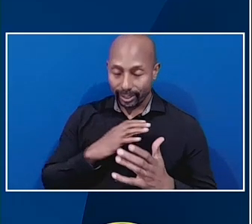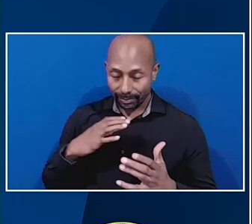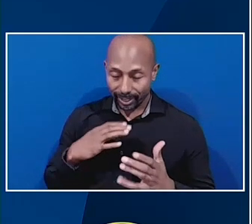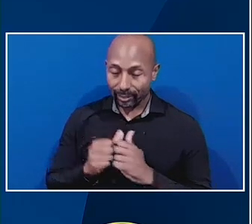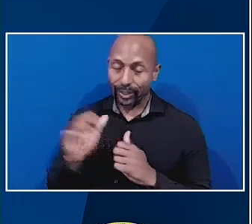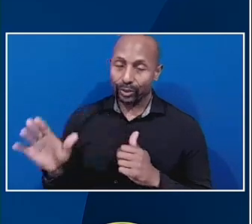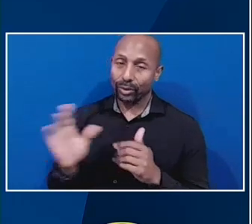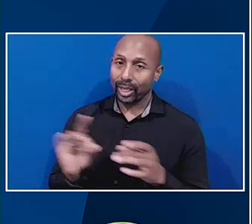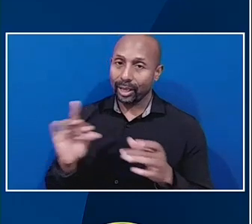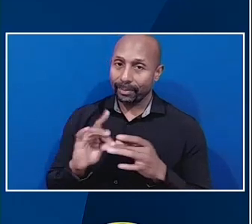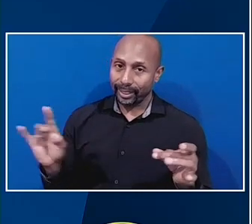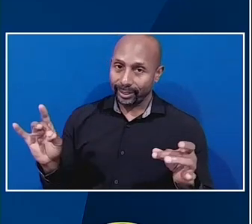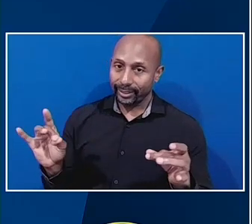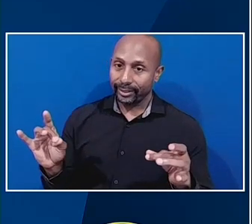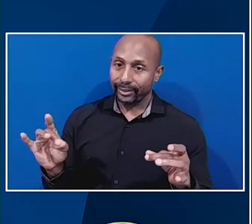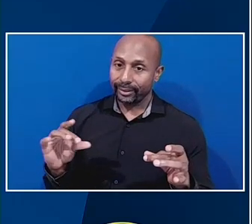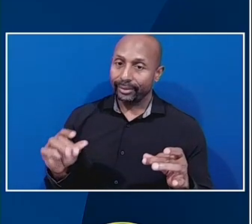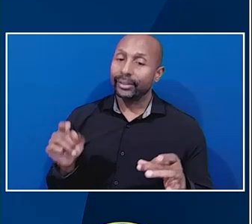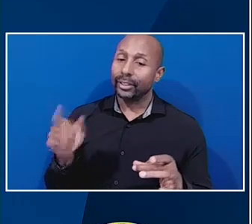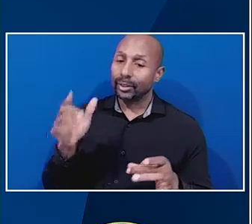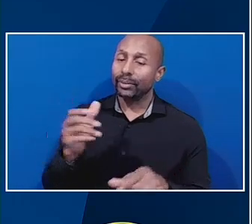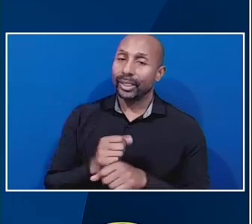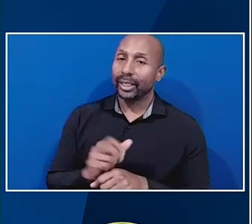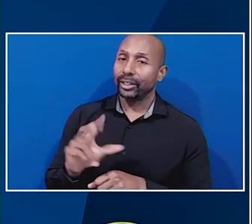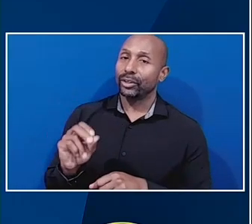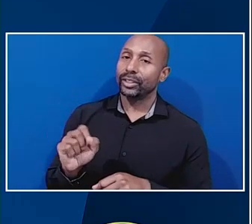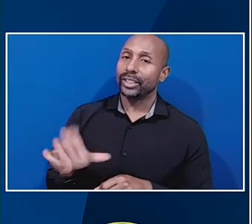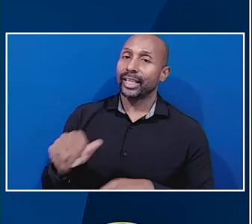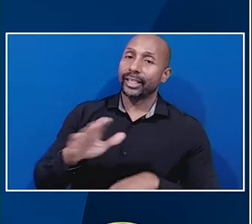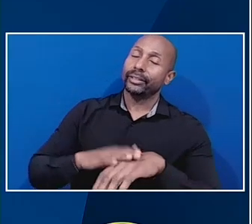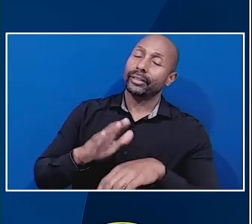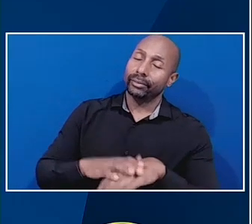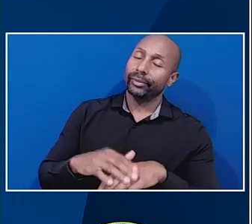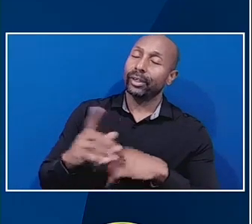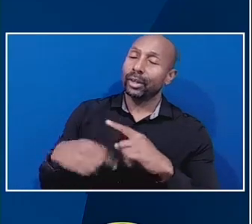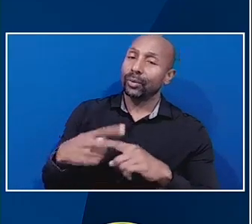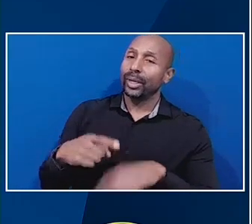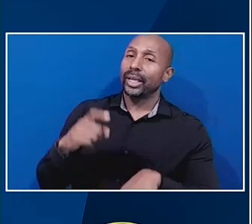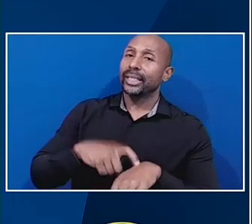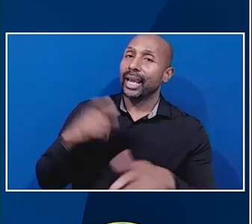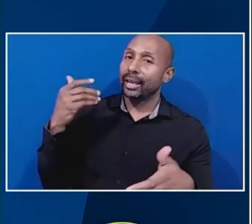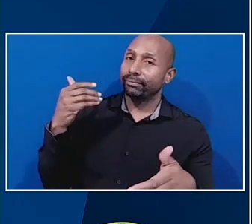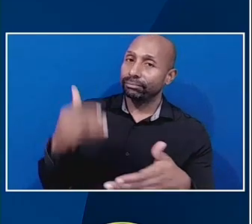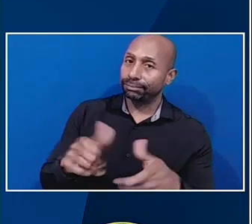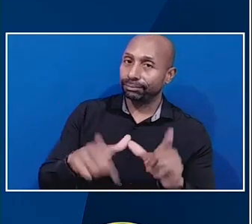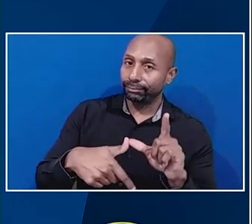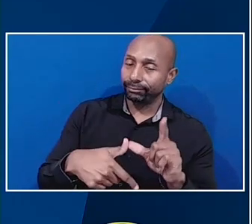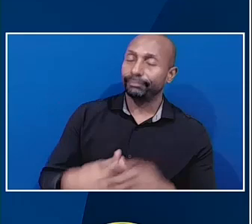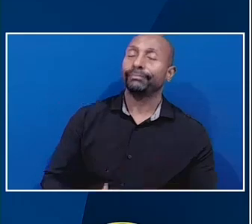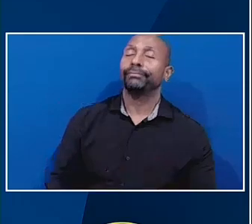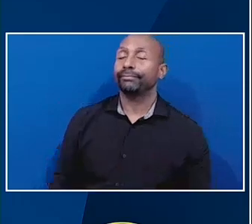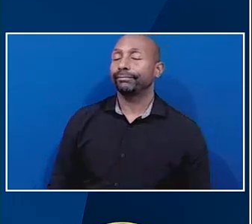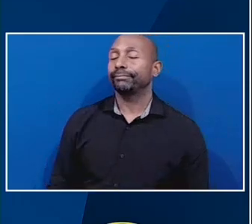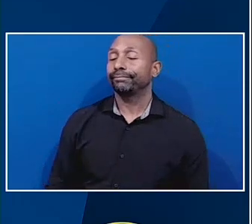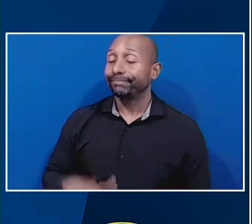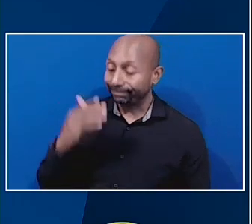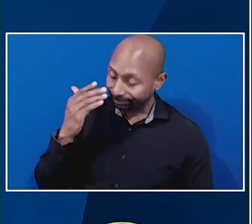and you will receive a 30-second notice of when your time is about to expire. So with that, you may begin.